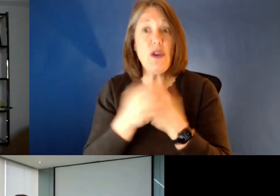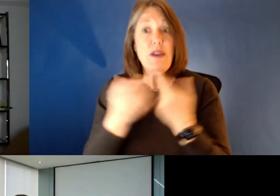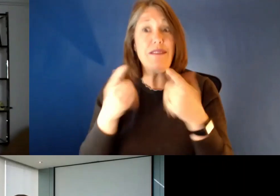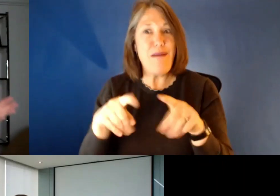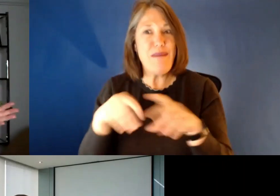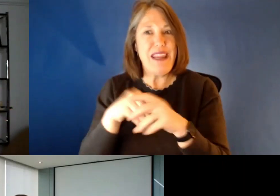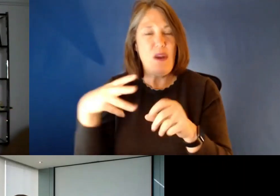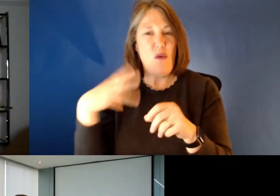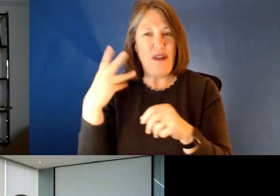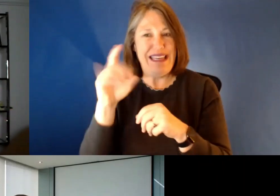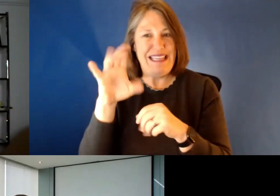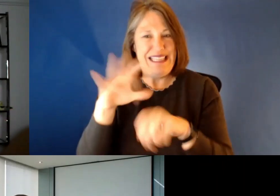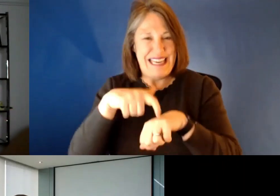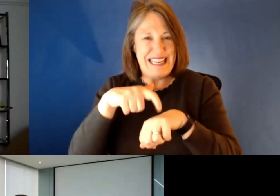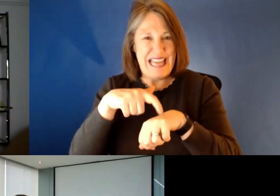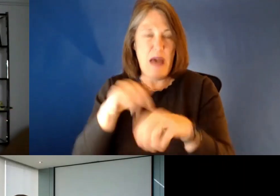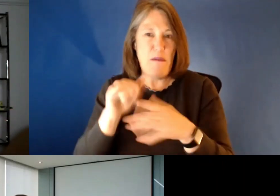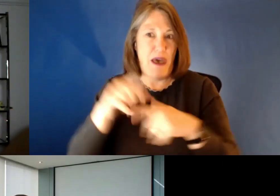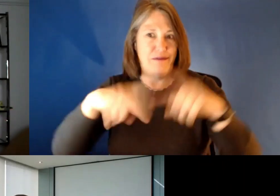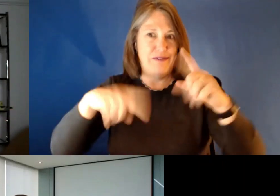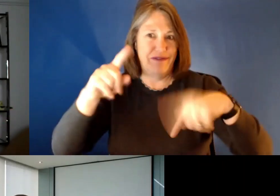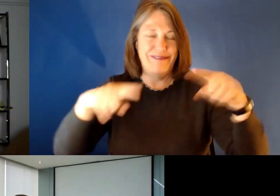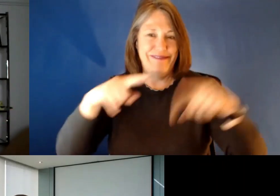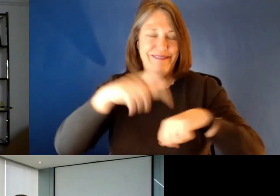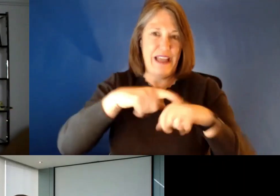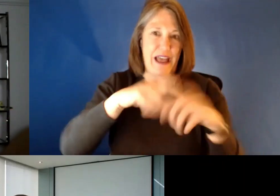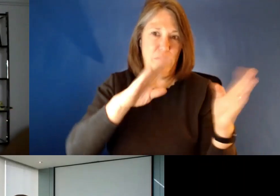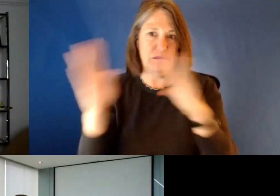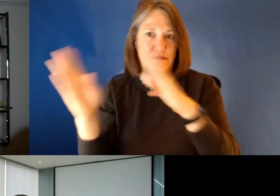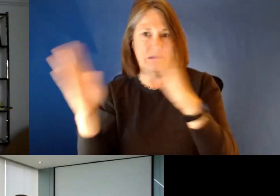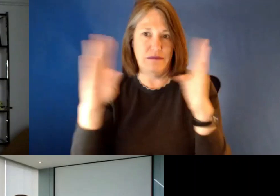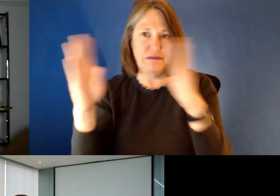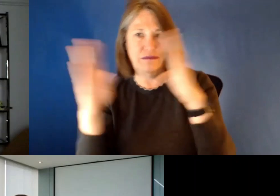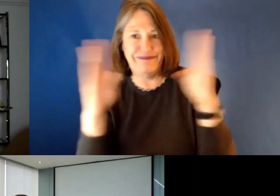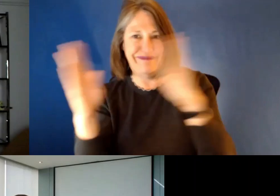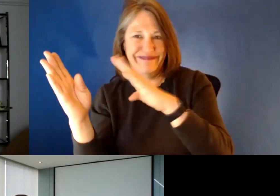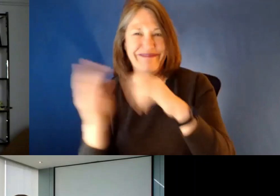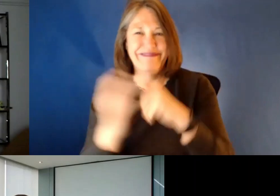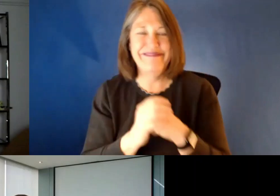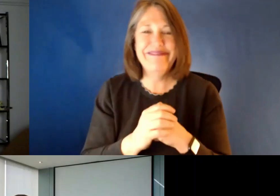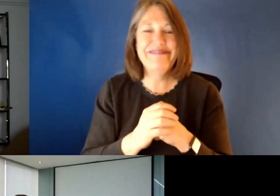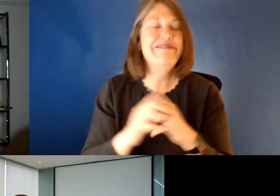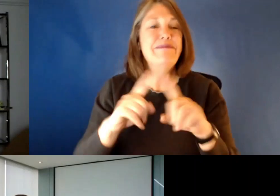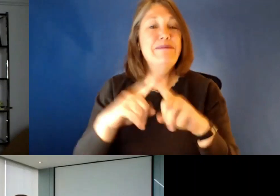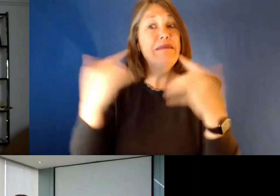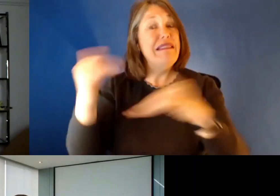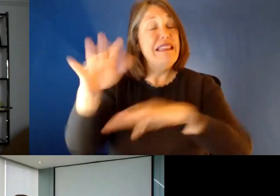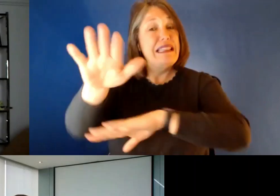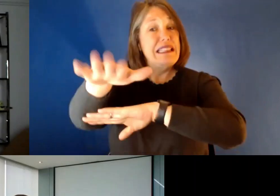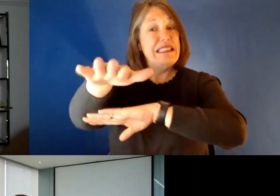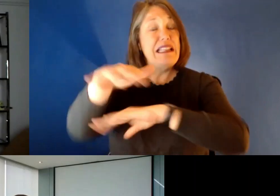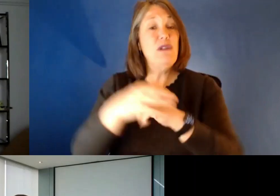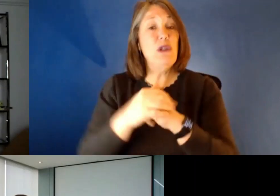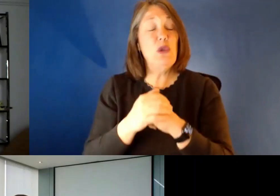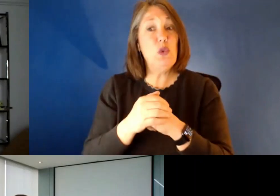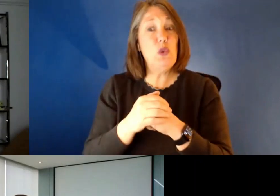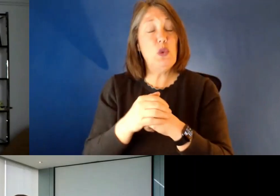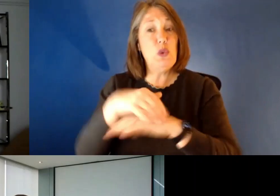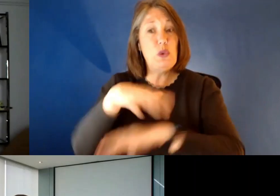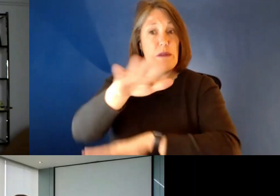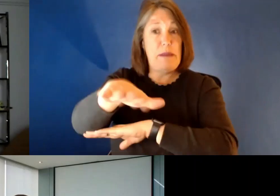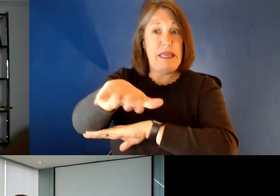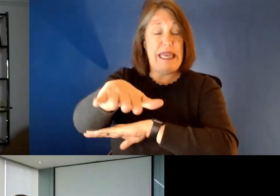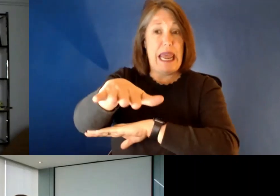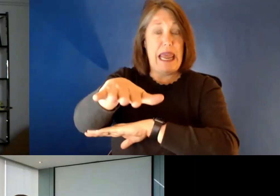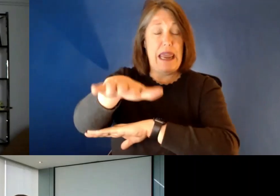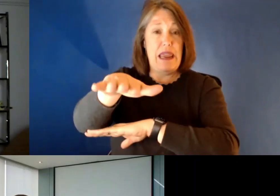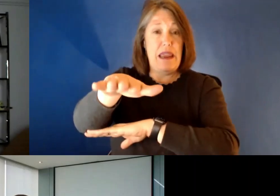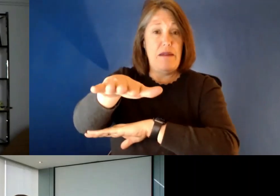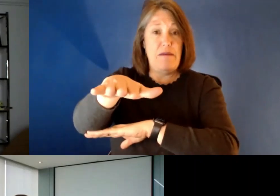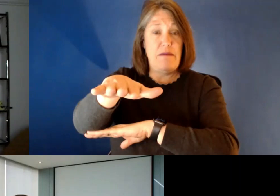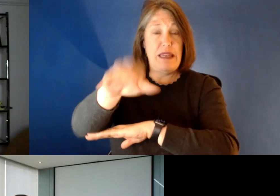06:11:53 Obviously that varies worldwide. And this afternoon, midday in East Coast time,